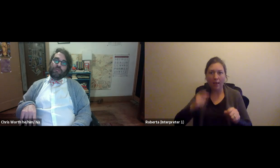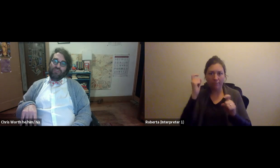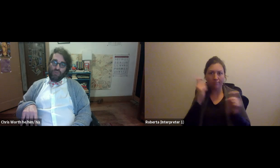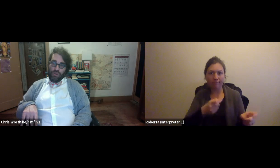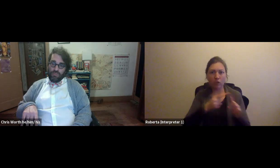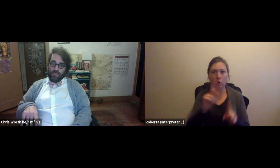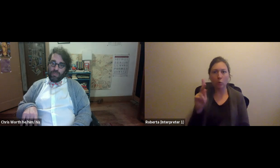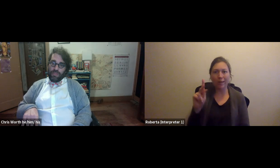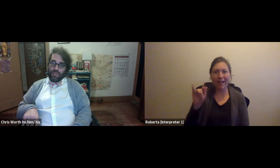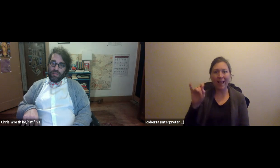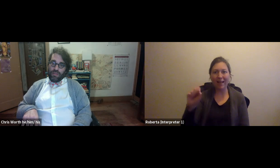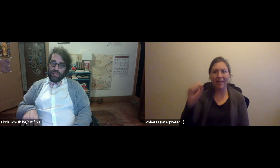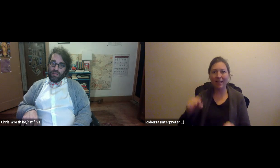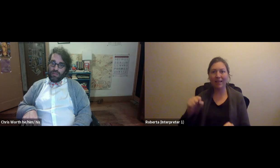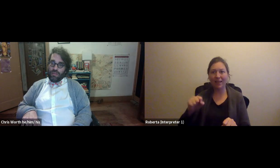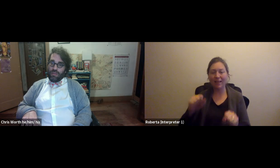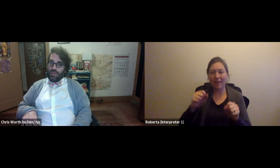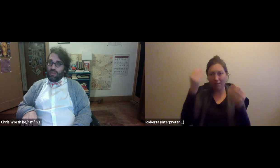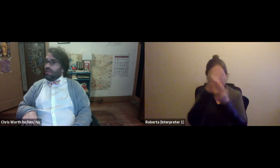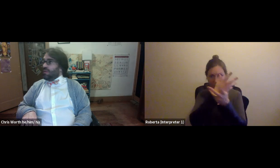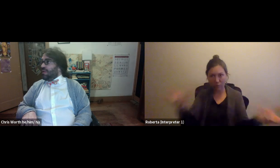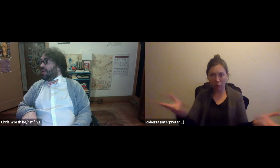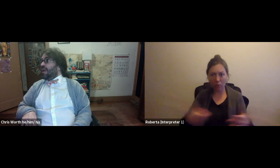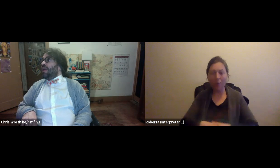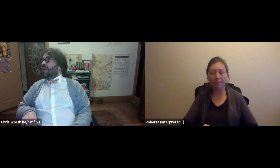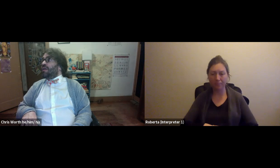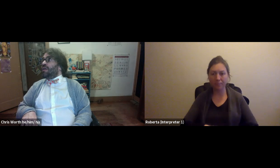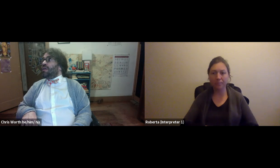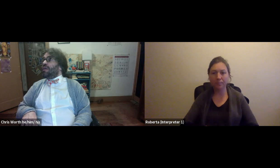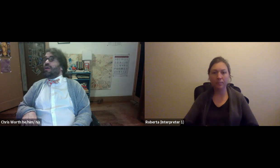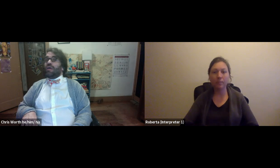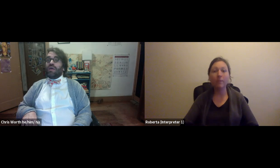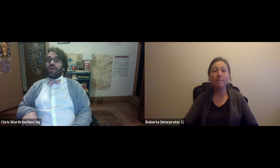to you. >> KATIE We can throw that link in into the chat. Can you say what that is? >>SPEAKER